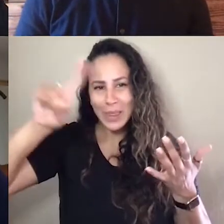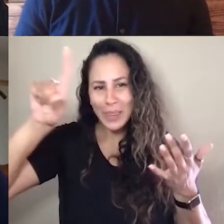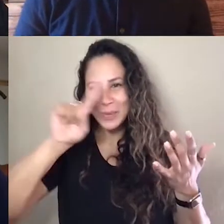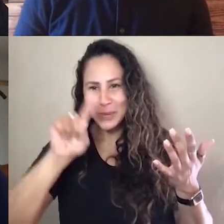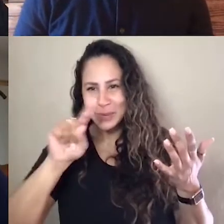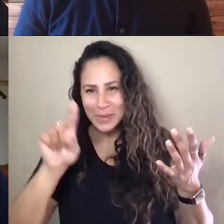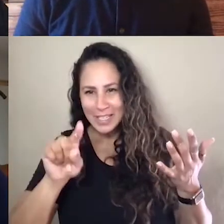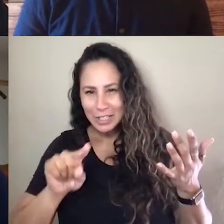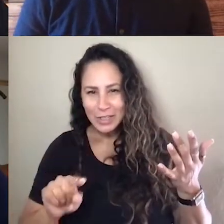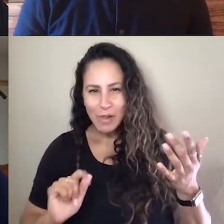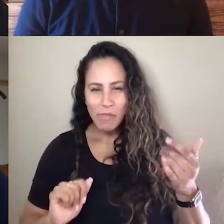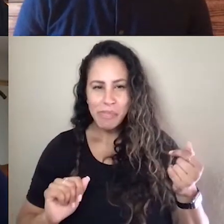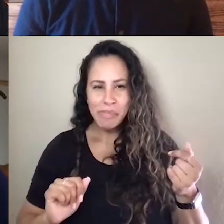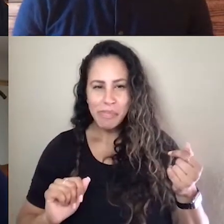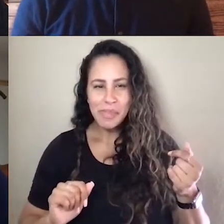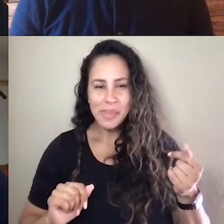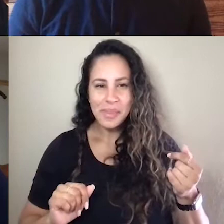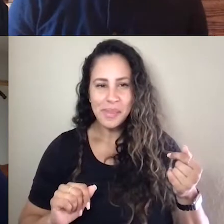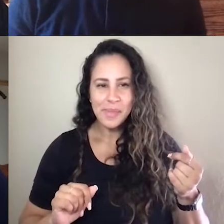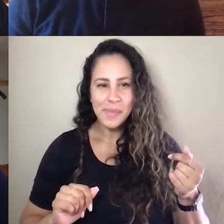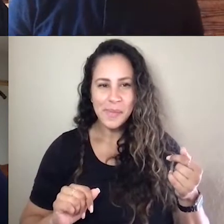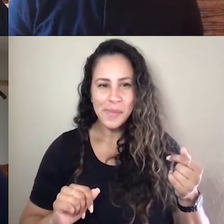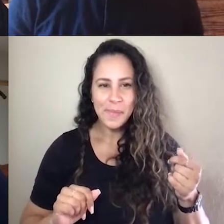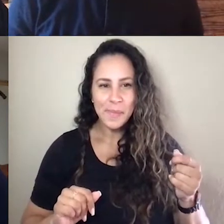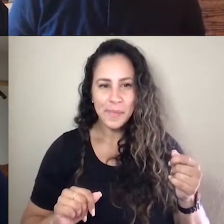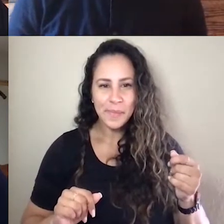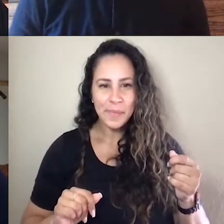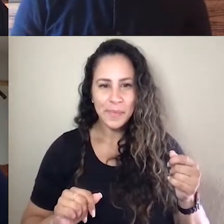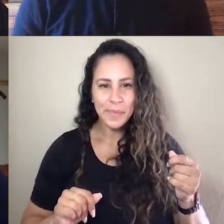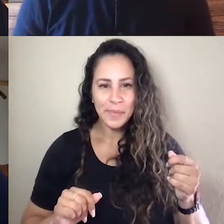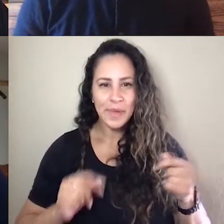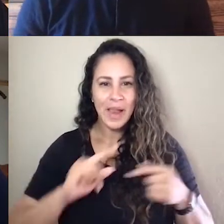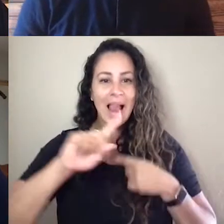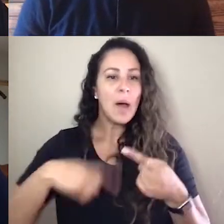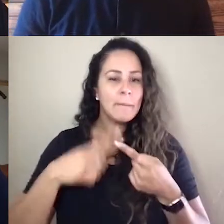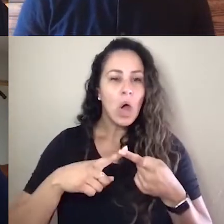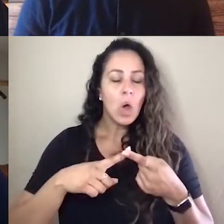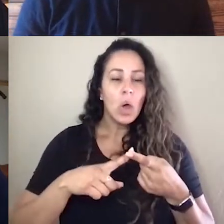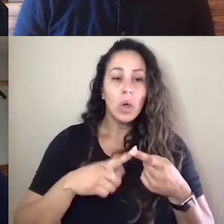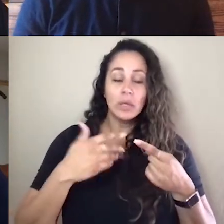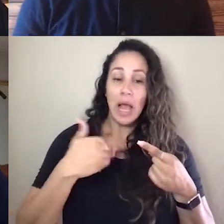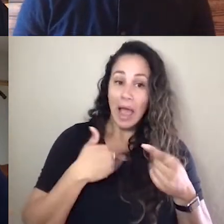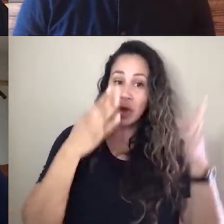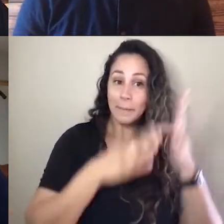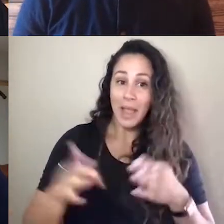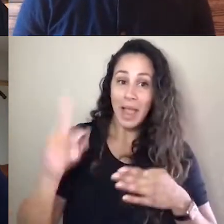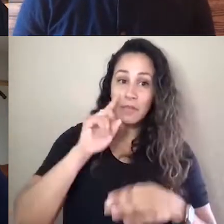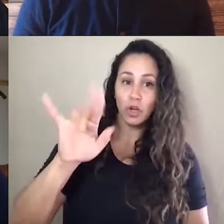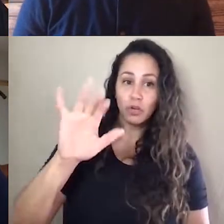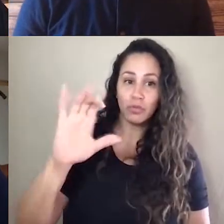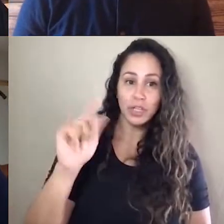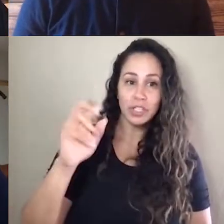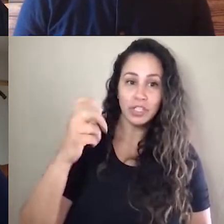HOW ABOUT ARE THERE PLANS FOR THE RICH TEXT EDITOR TO